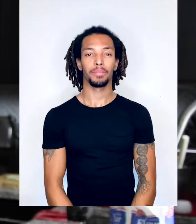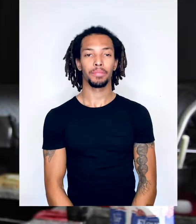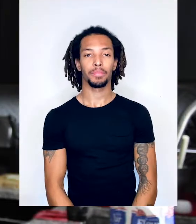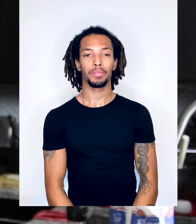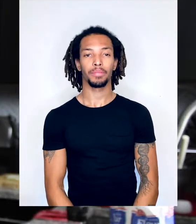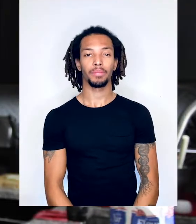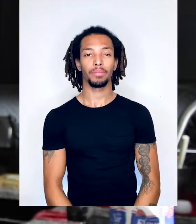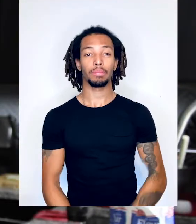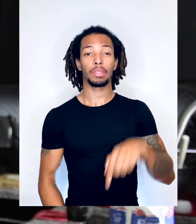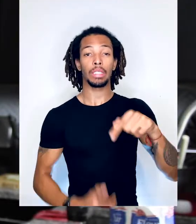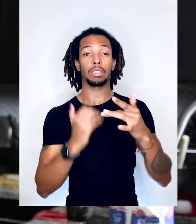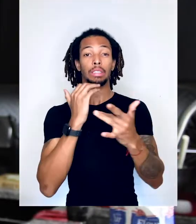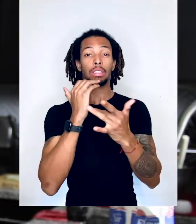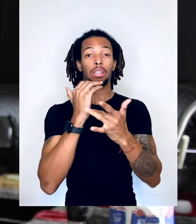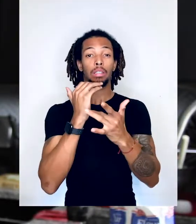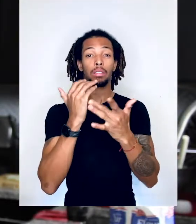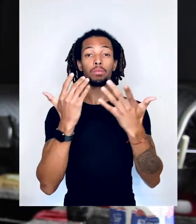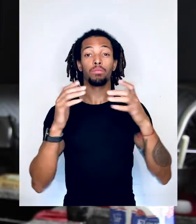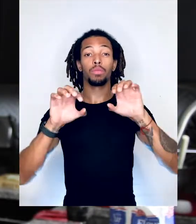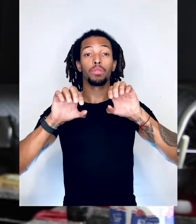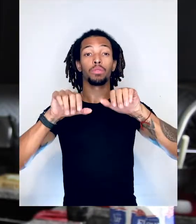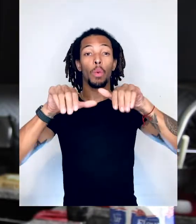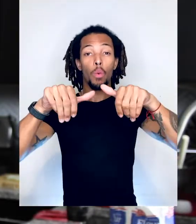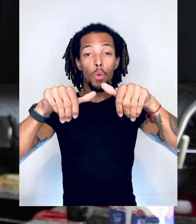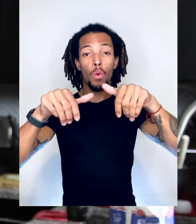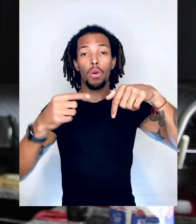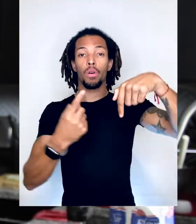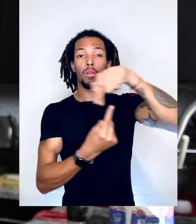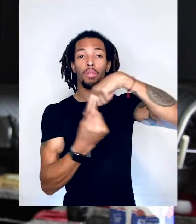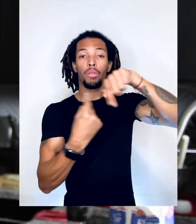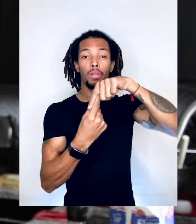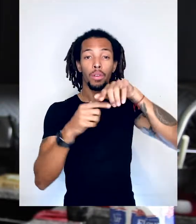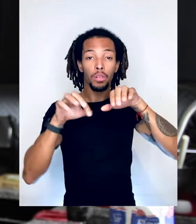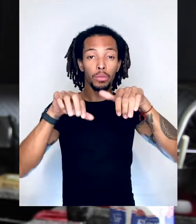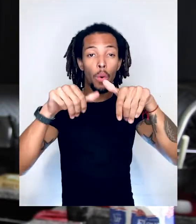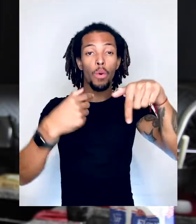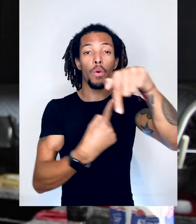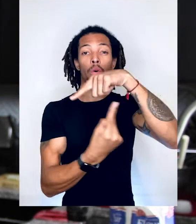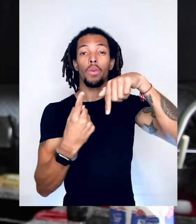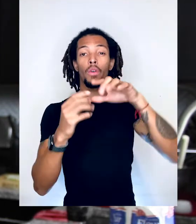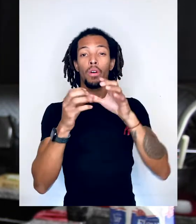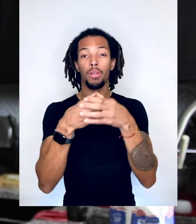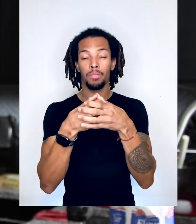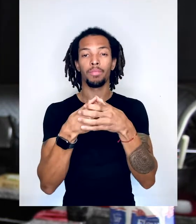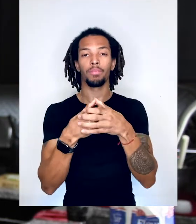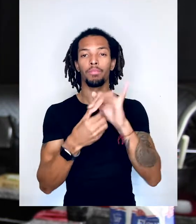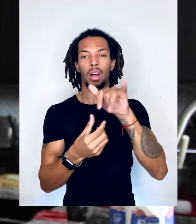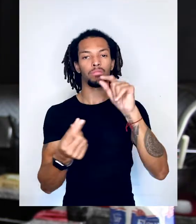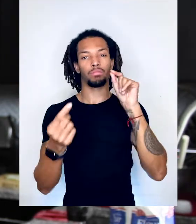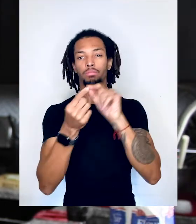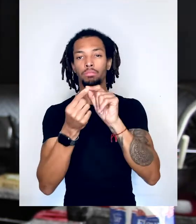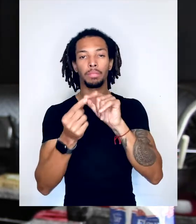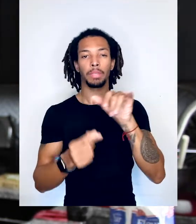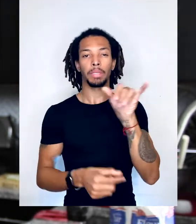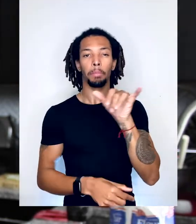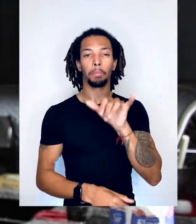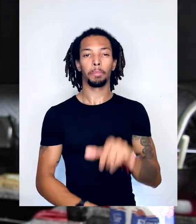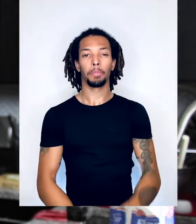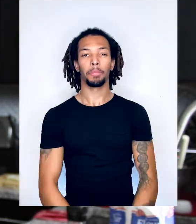This technique, by the way, of rolling and coiling, and rolling, and coiling; it's exactly the same as